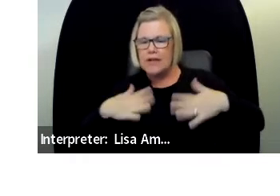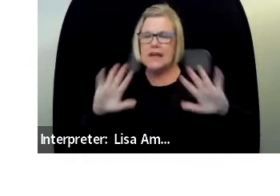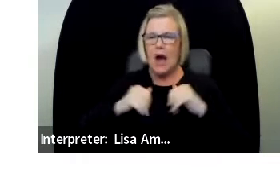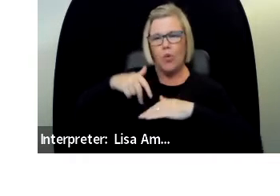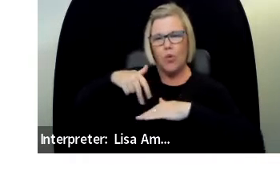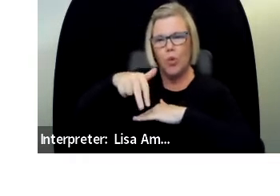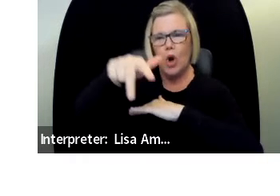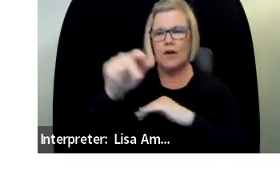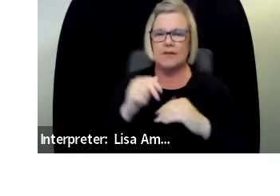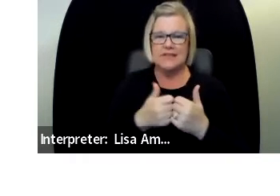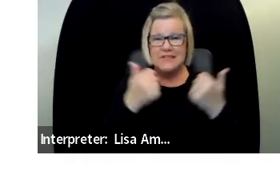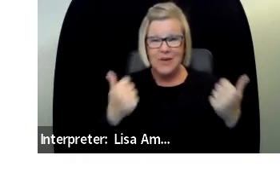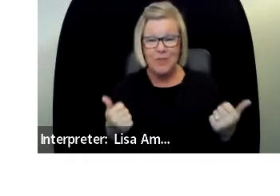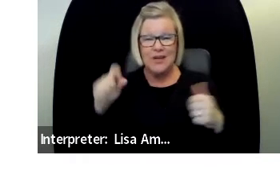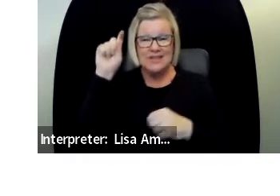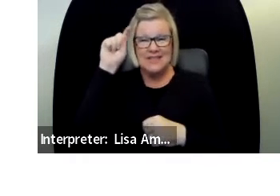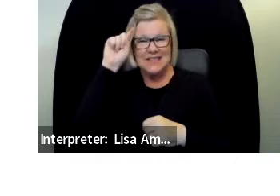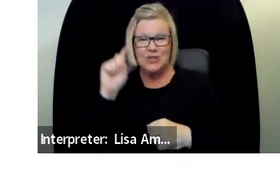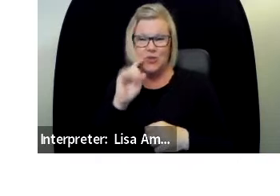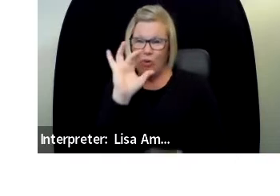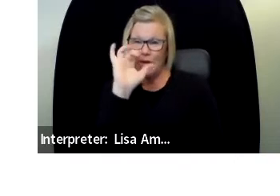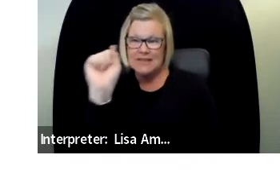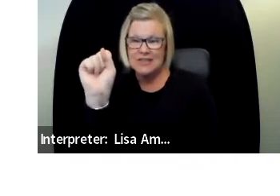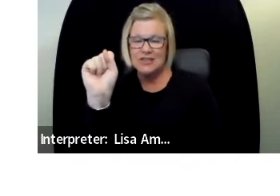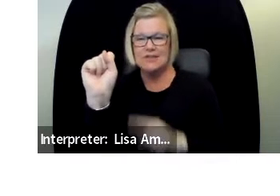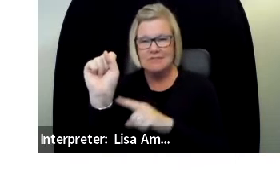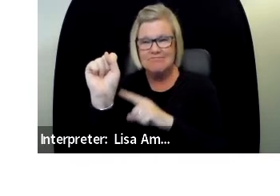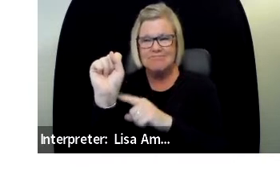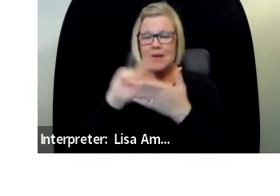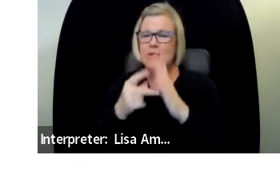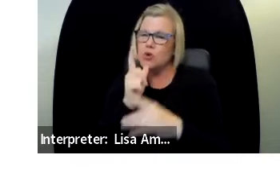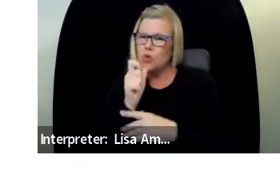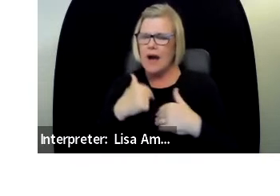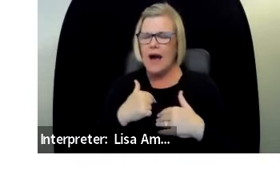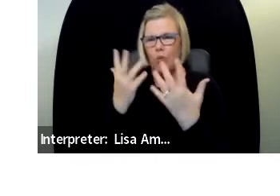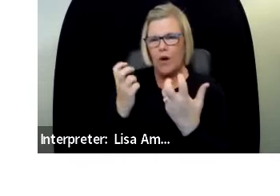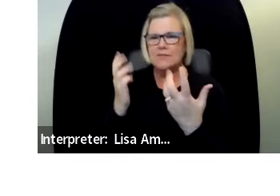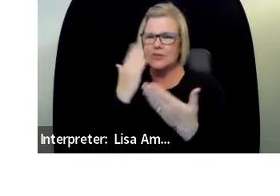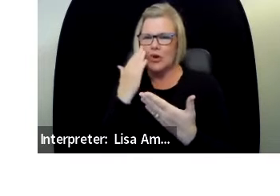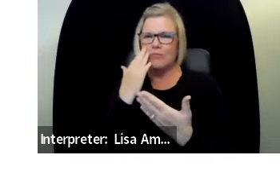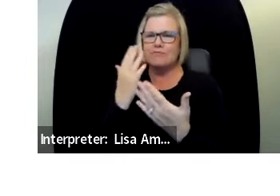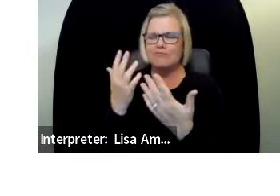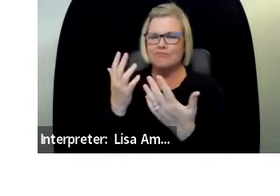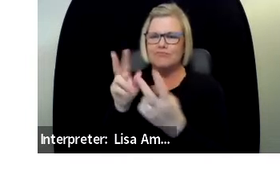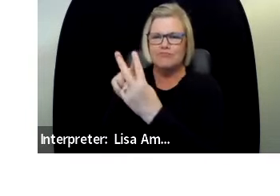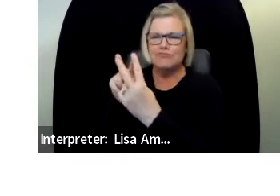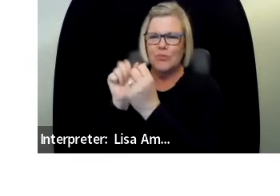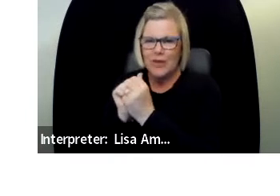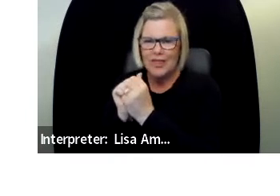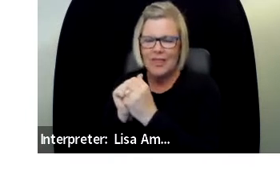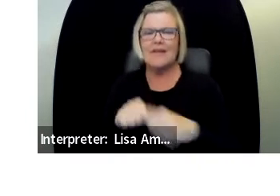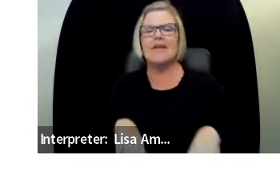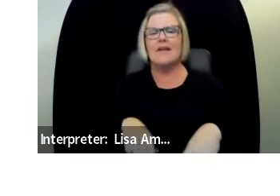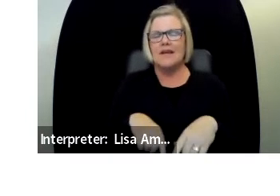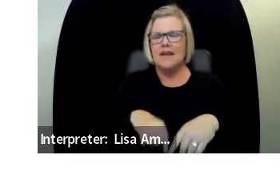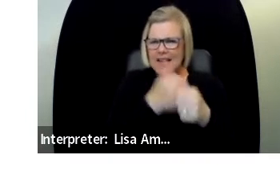AND SEPARATE FROM GENDER IDENTITY, HOW WE IDENTIFY, WHETHER WE IDENTIFY INTERNALLY AS MALE, FEMALE OR SOME VARIANT. AND THERE THERE GENDER EXPRESSION, WHAT PEOPLE SEE, EVERYTHING FROM OUR HAIR CUTS TO OUR MAKEUP TO OUR DRESS TO HOW WE CARRY OURSELVES. THAT IS ALSO SEPARATE FROM SEXUAL ORIENTATION, THAT IS WHO WE ARE ATTRACTED TO IN OUR SEXUAL BEHAVIOR